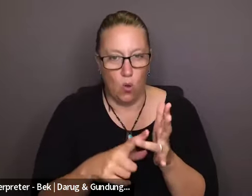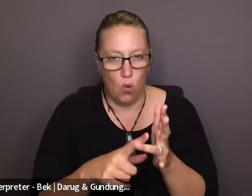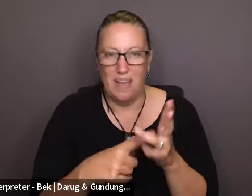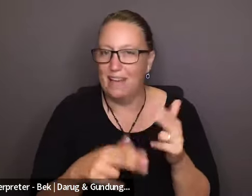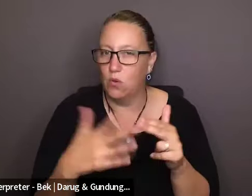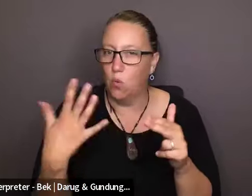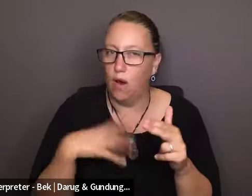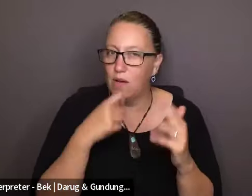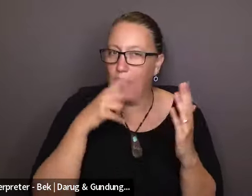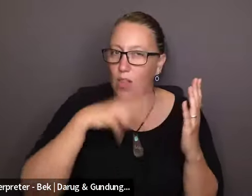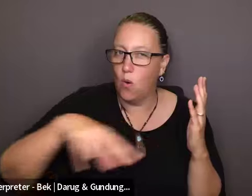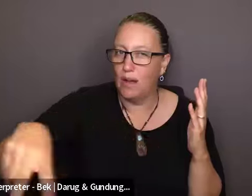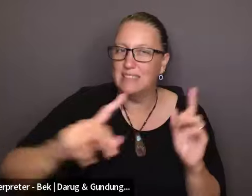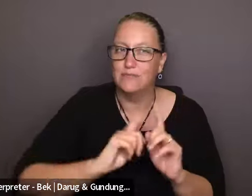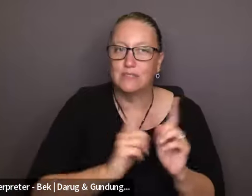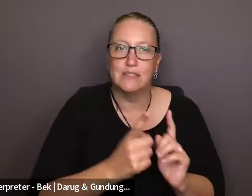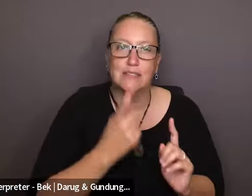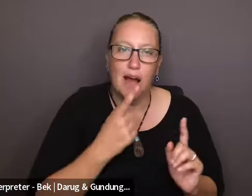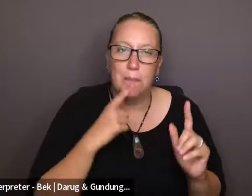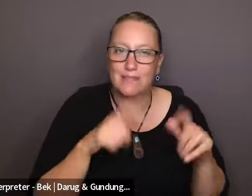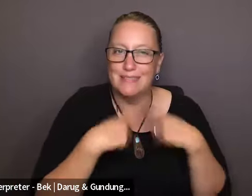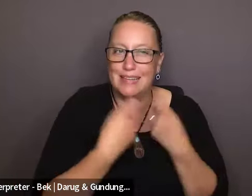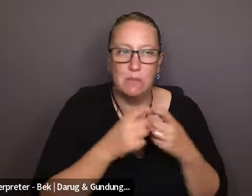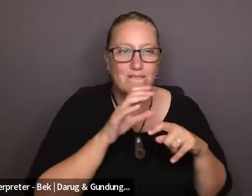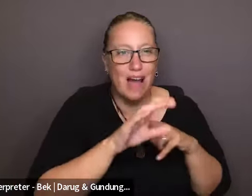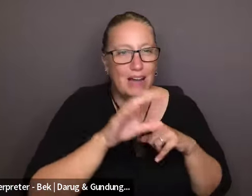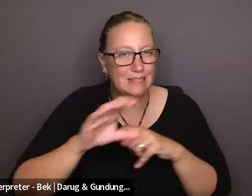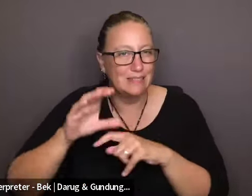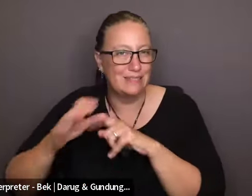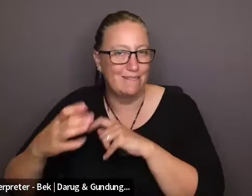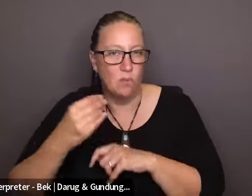through the research team. I hope that answers your